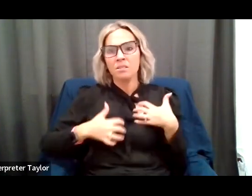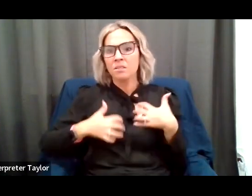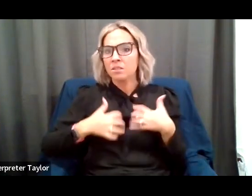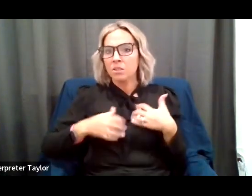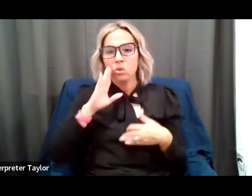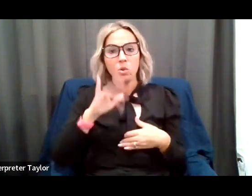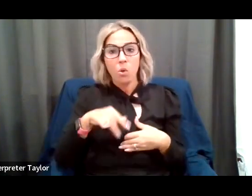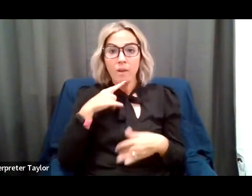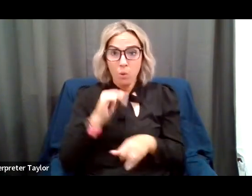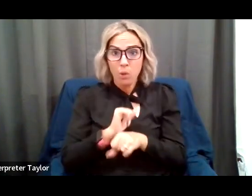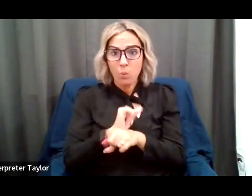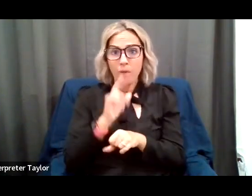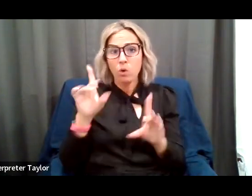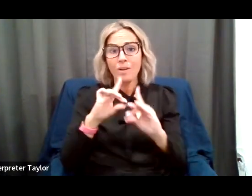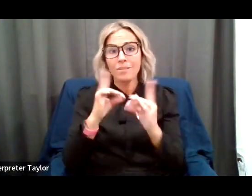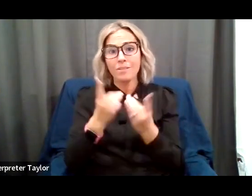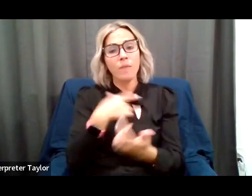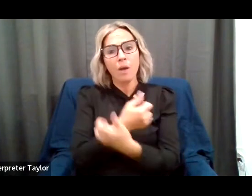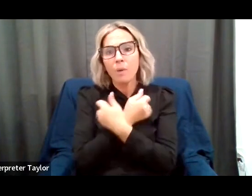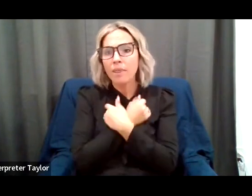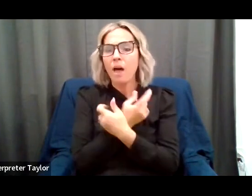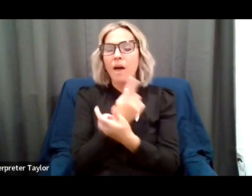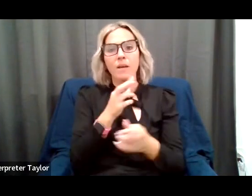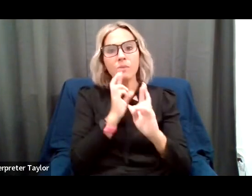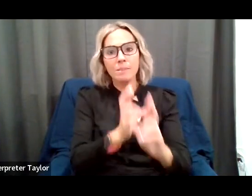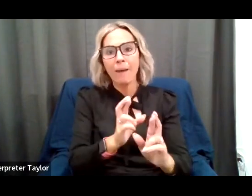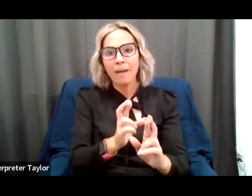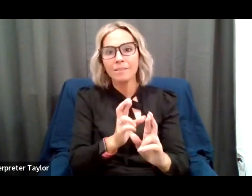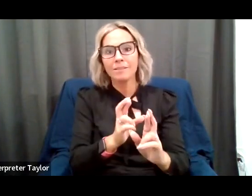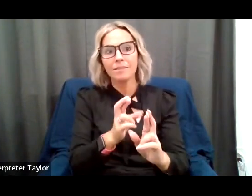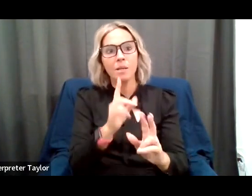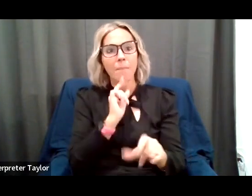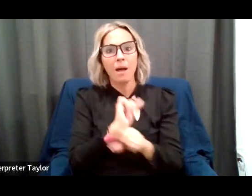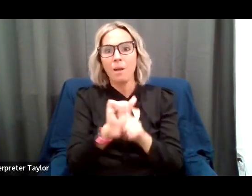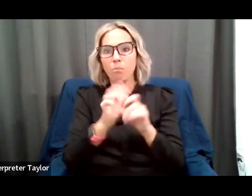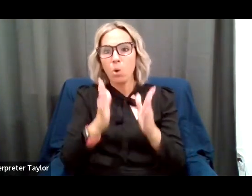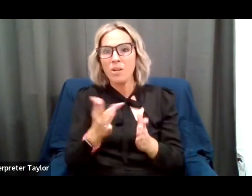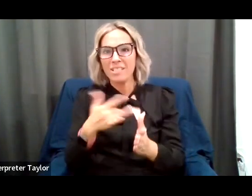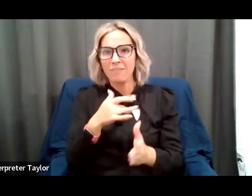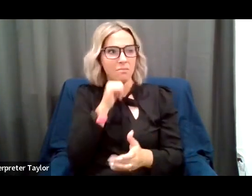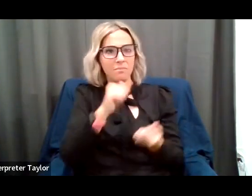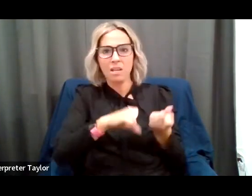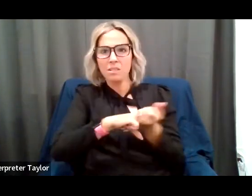work for a District that we love and respect, but in which employees feel they are not supported or valued.